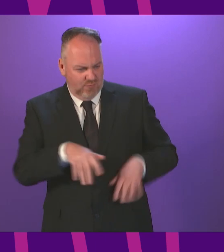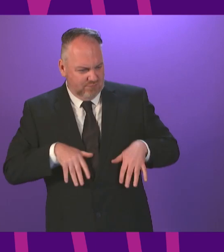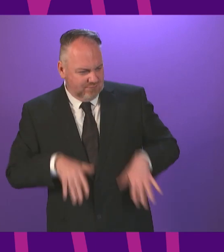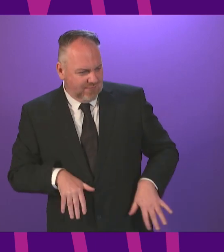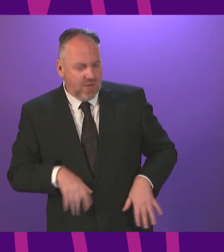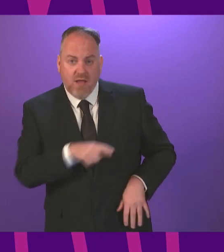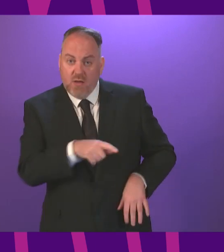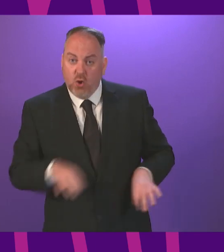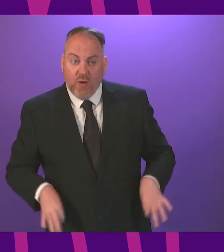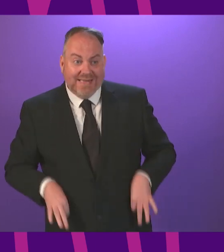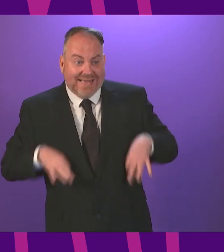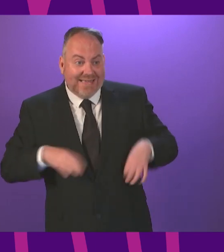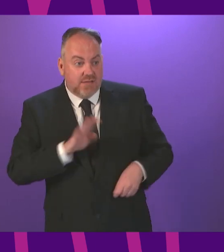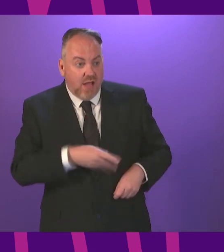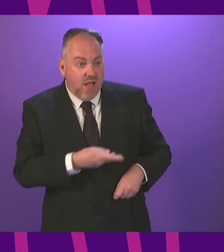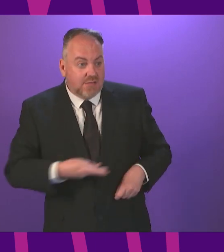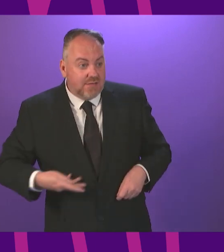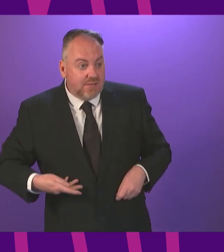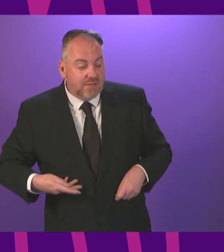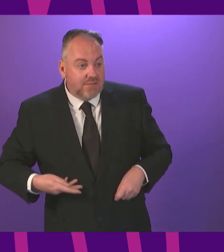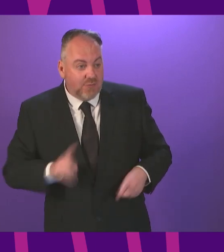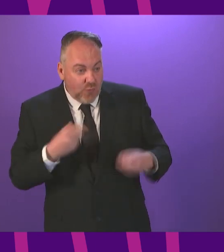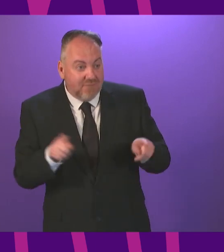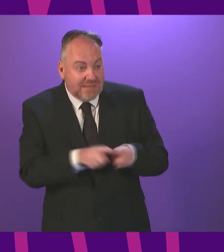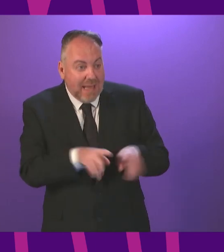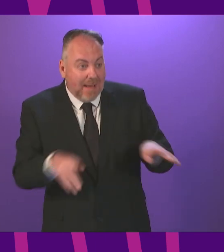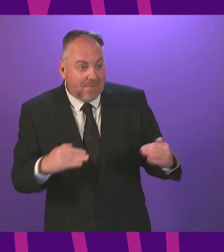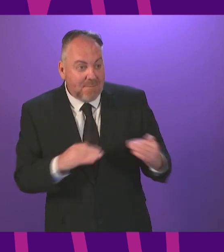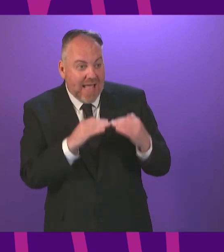Quite properly, Annabel retorted, “I couldn’t possibly comment, and, even if I did, I couldn’t